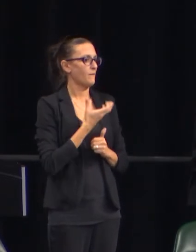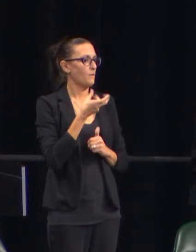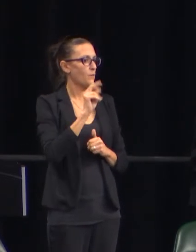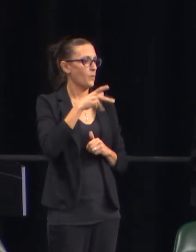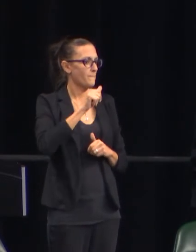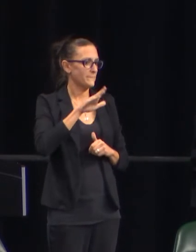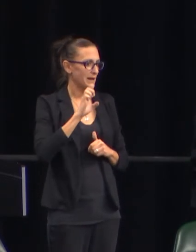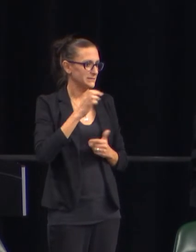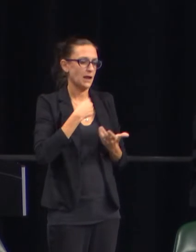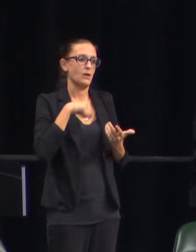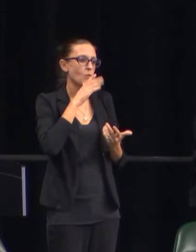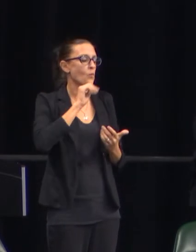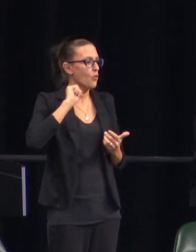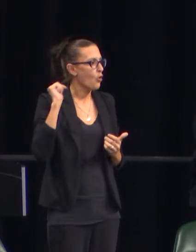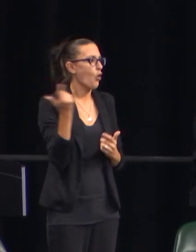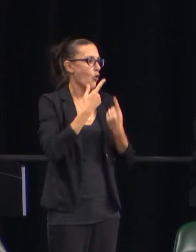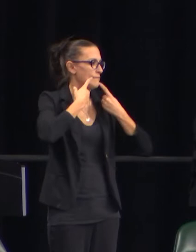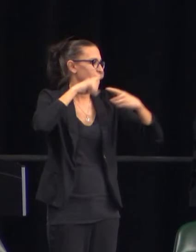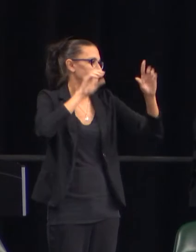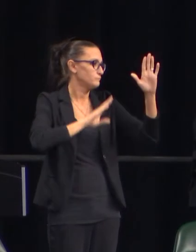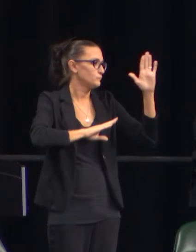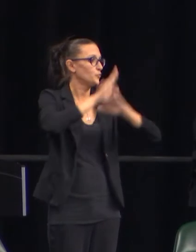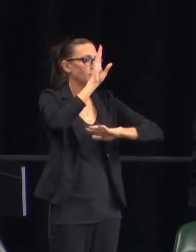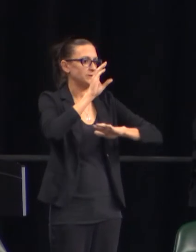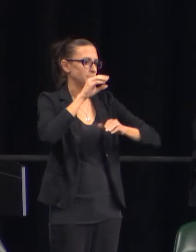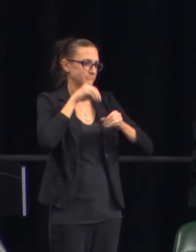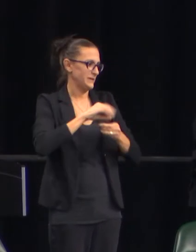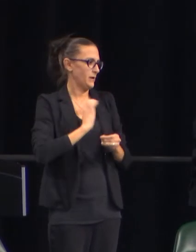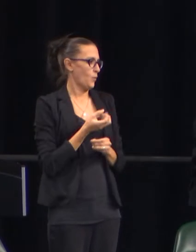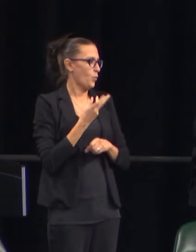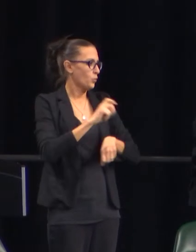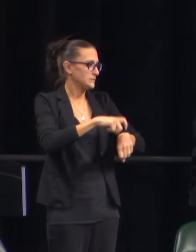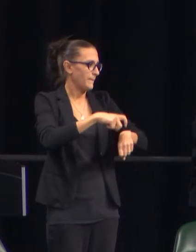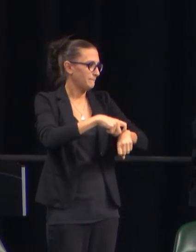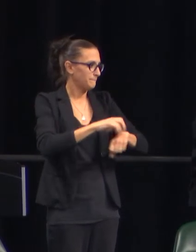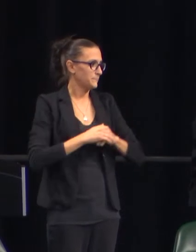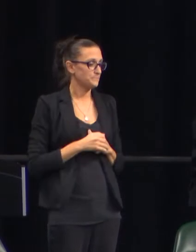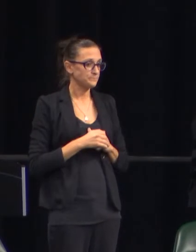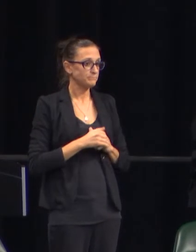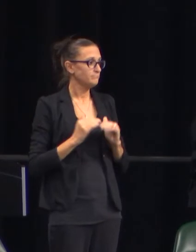"and we will all flourish at our own time. "Fellow graduates,